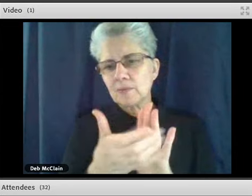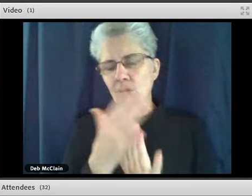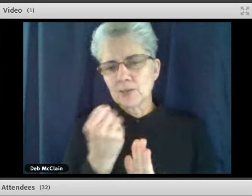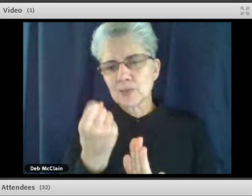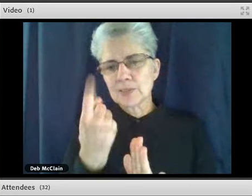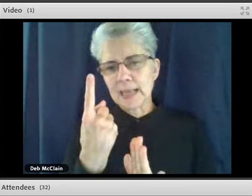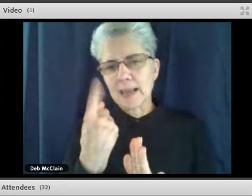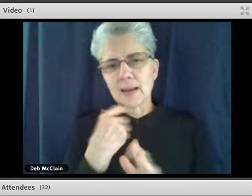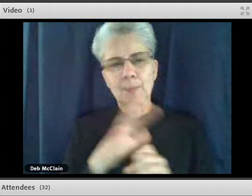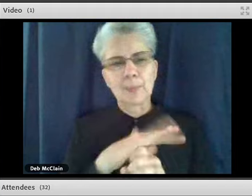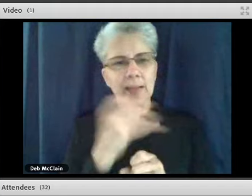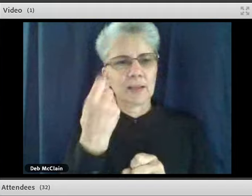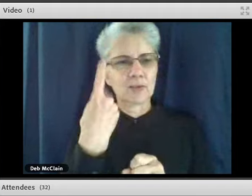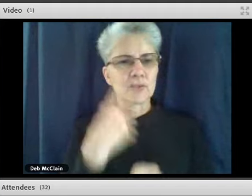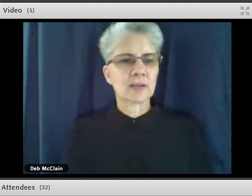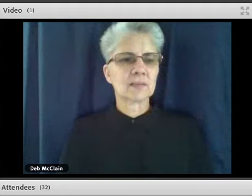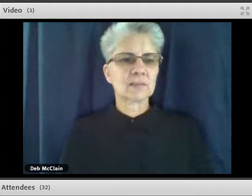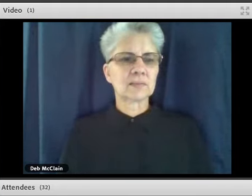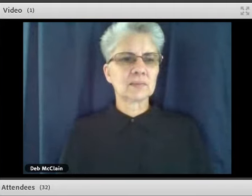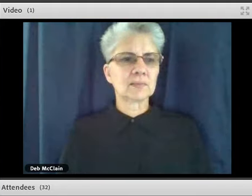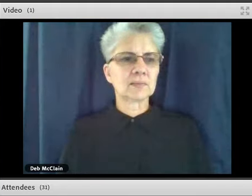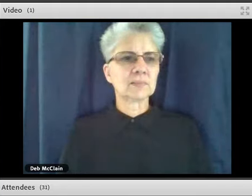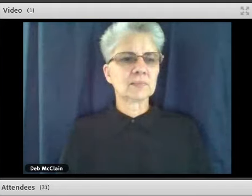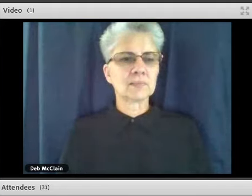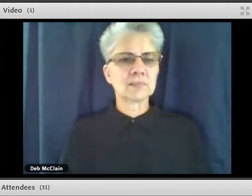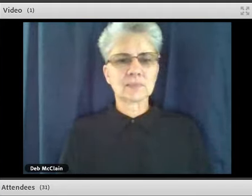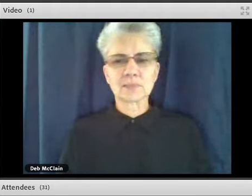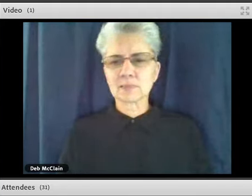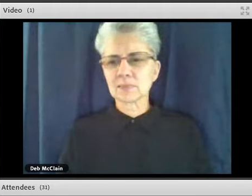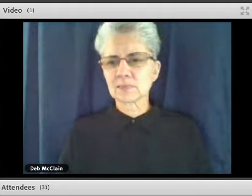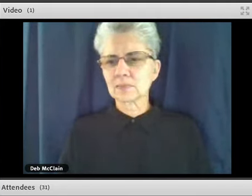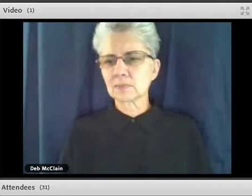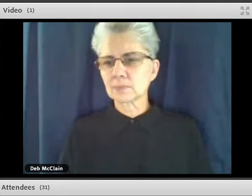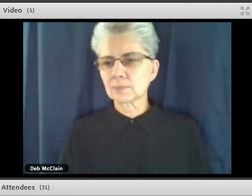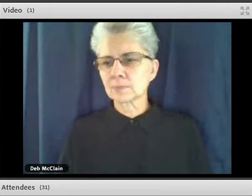very quickly -- maybe 5, 10 minutes. But if you have to go, I understand. I completely understand.